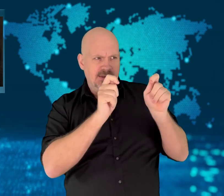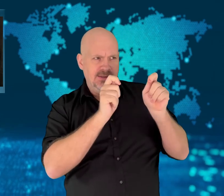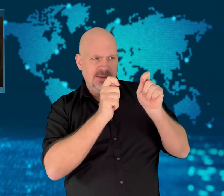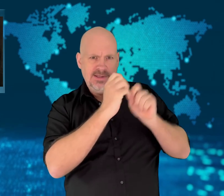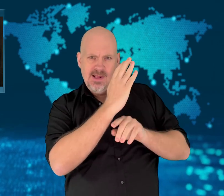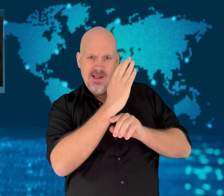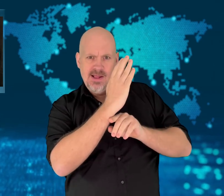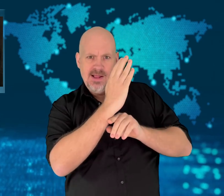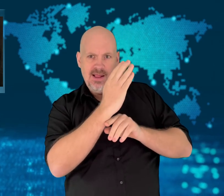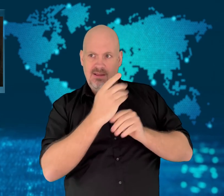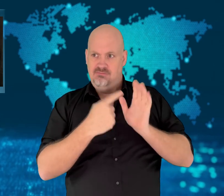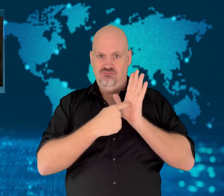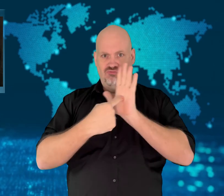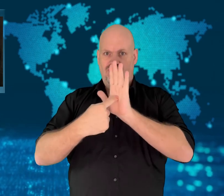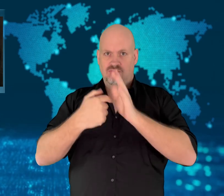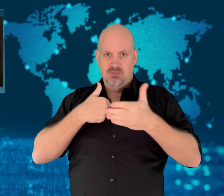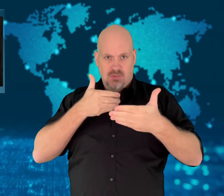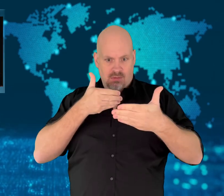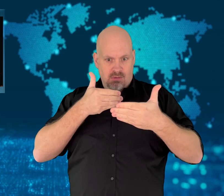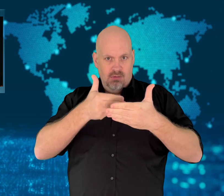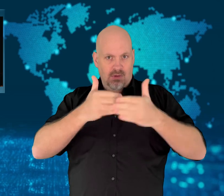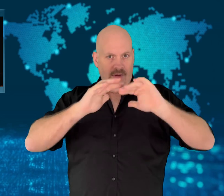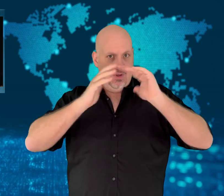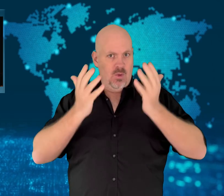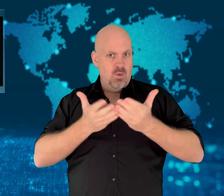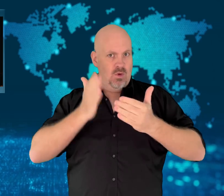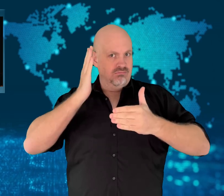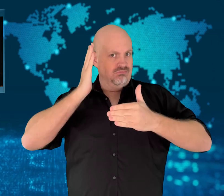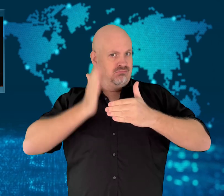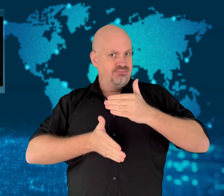annihilation humankind is.